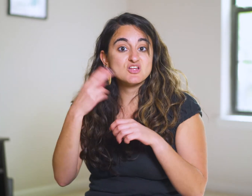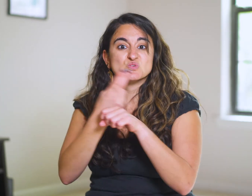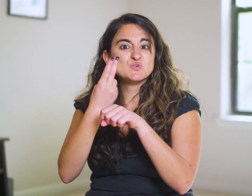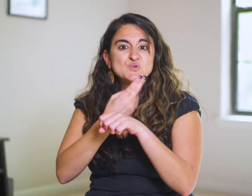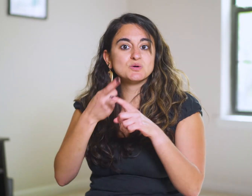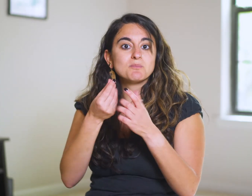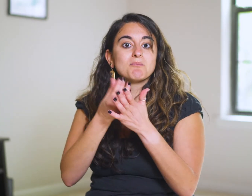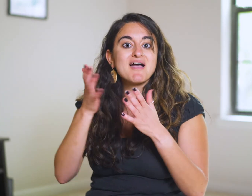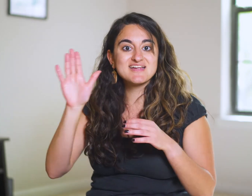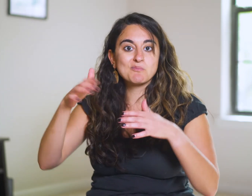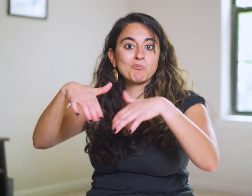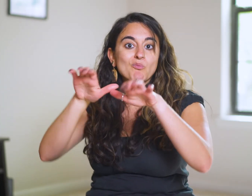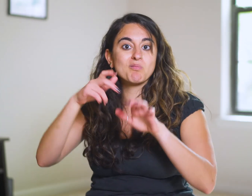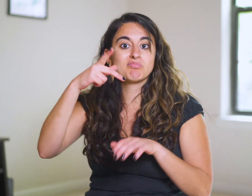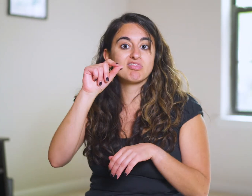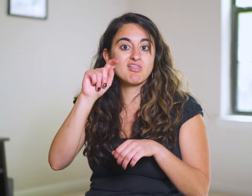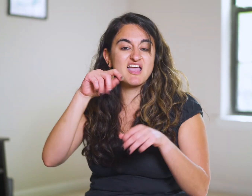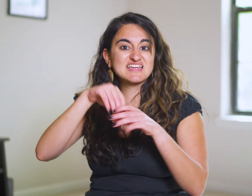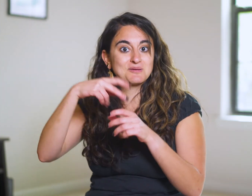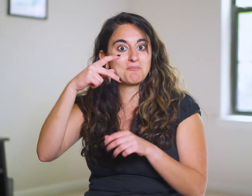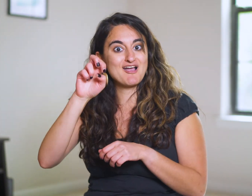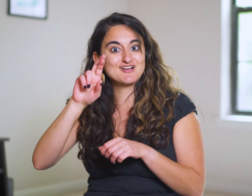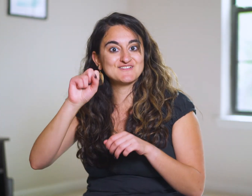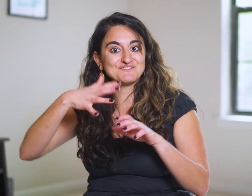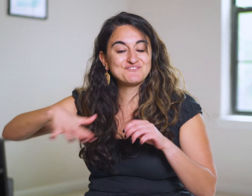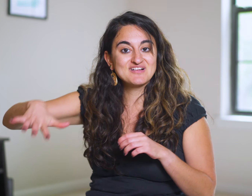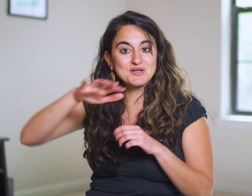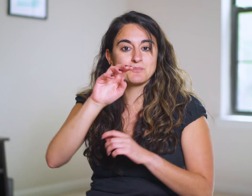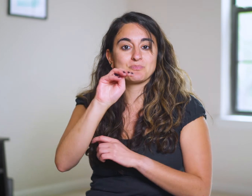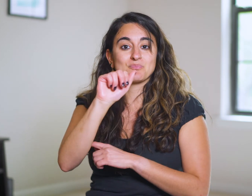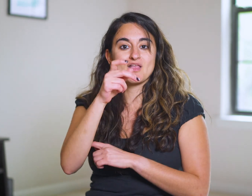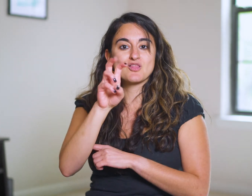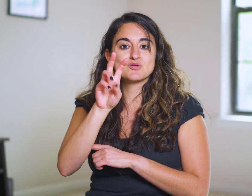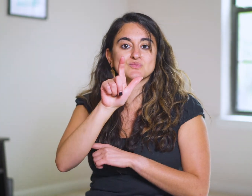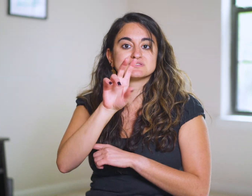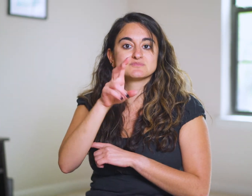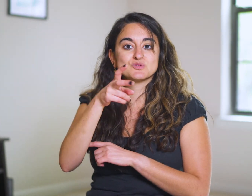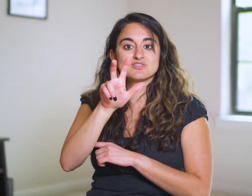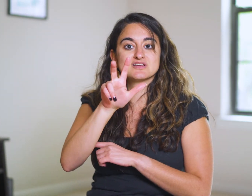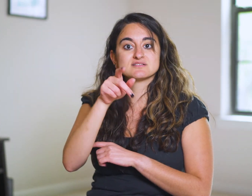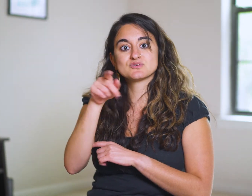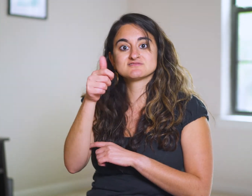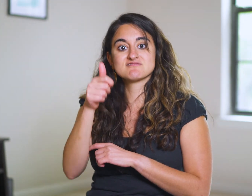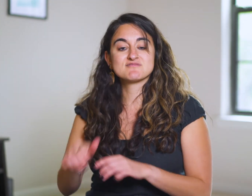and it’s used to buy his burial plot in a potter’s field (Matthew 27:3-10).